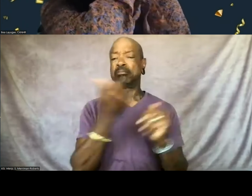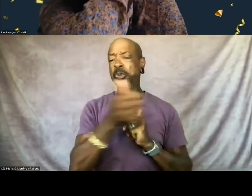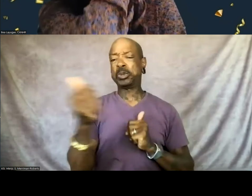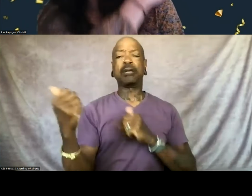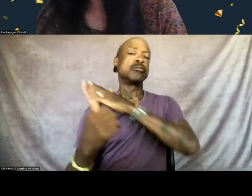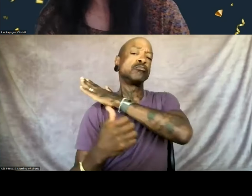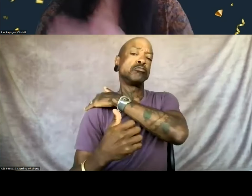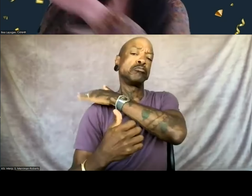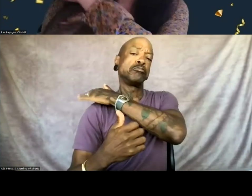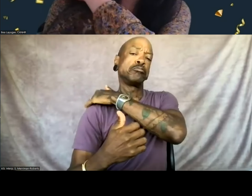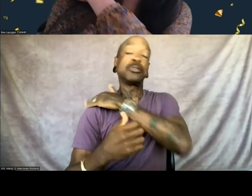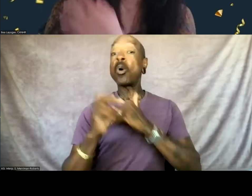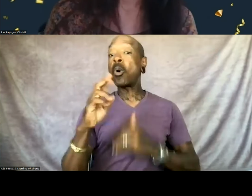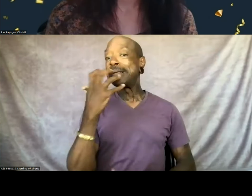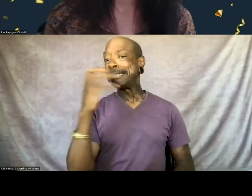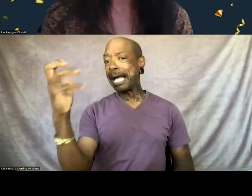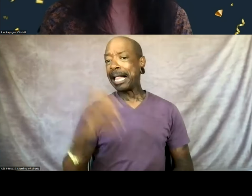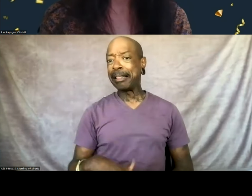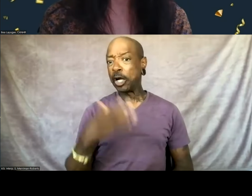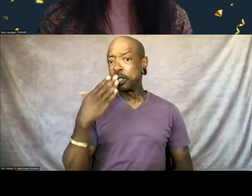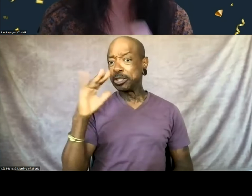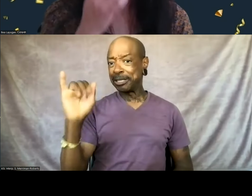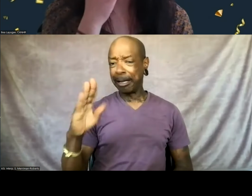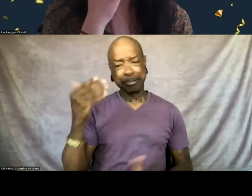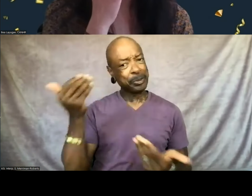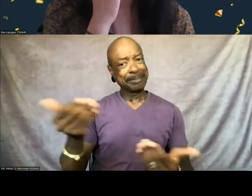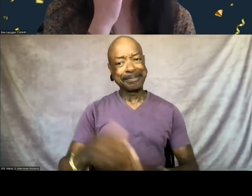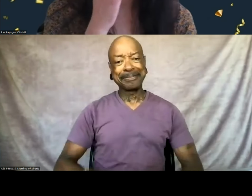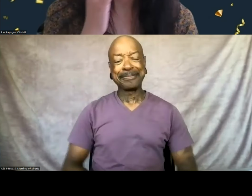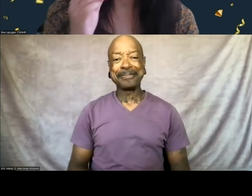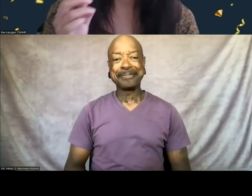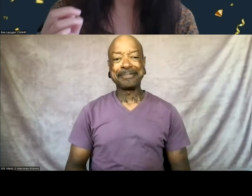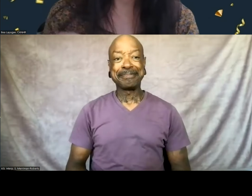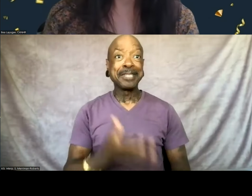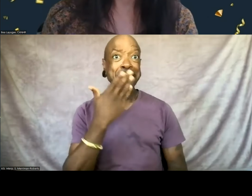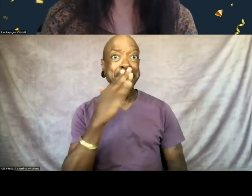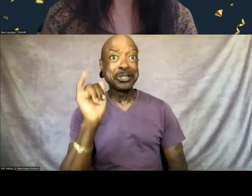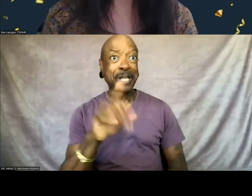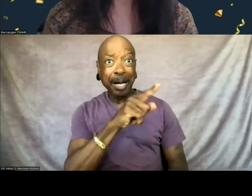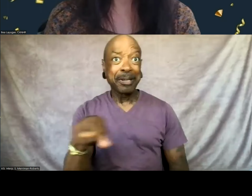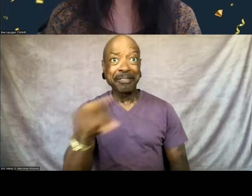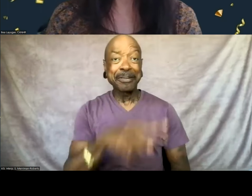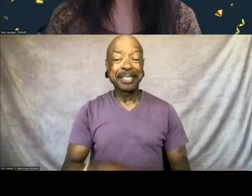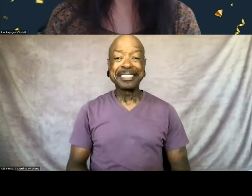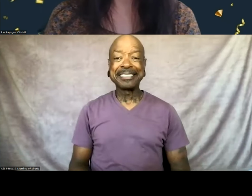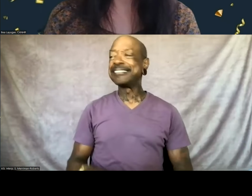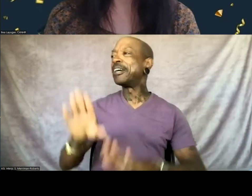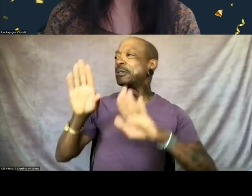addition to cheering in general, I need everyone to